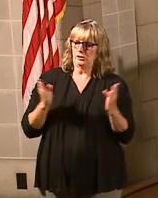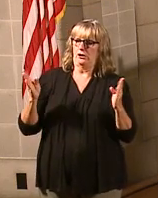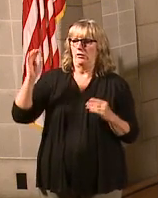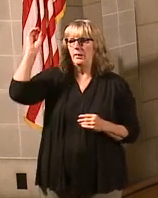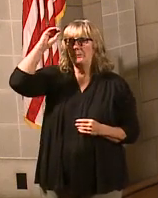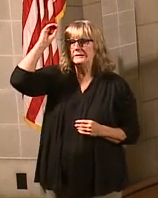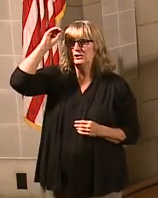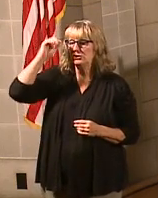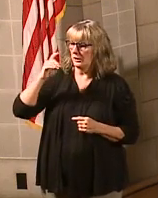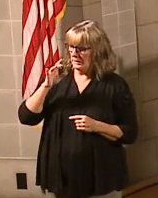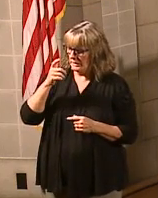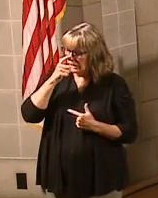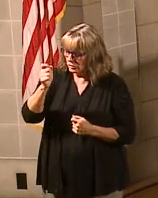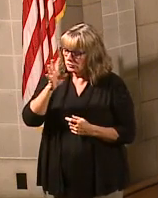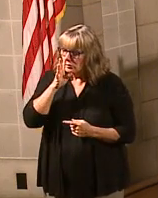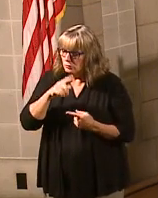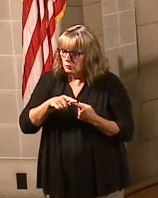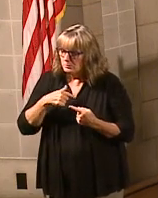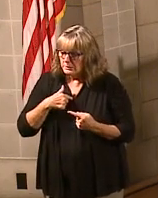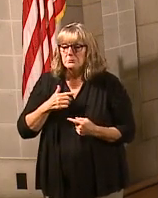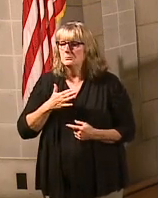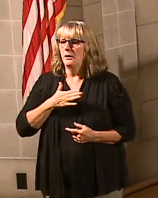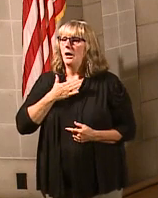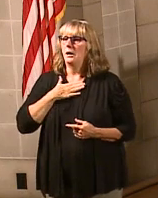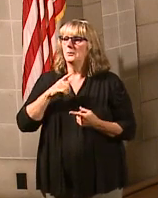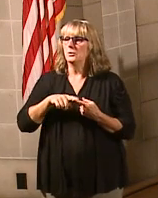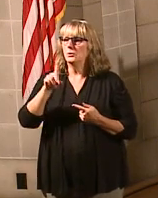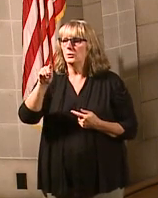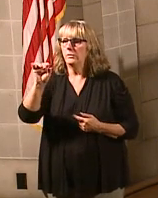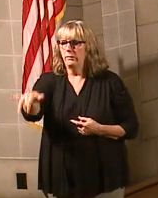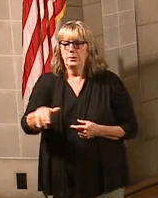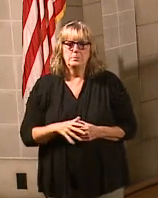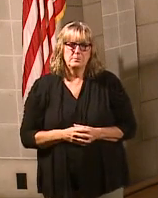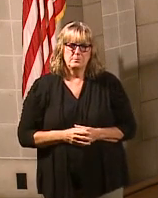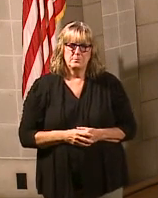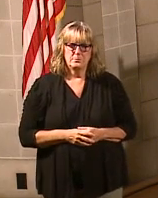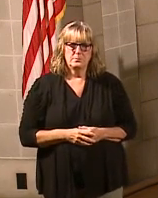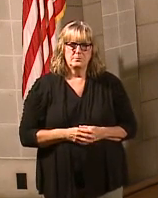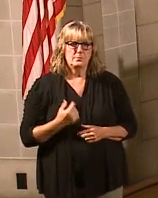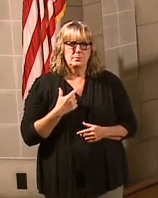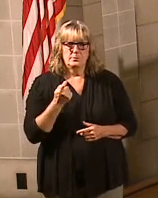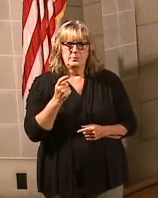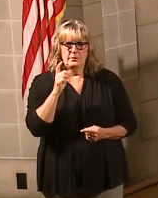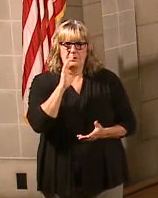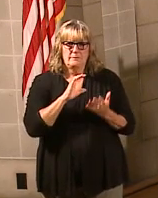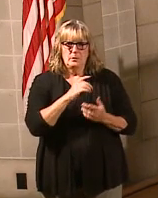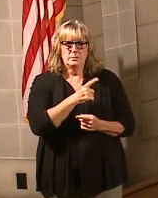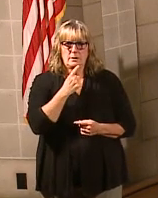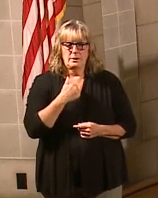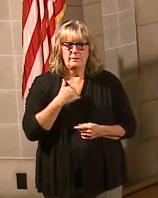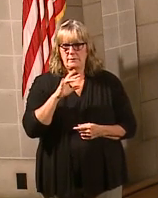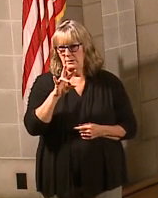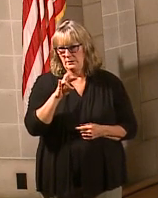TO IT. I'VE BEEN DOING WHAT WE'RE DOING HERE, JUST TAKING MY GENERAL POSITION ABOUT IT, BUT IF